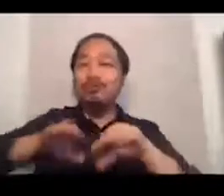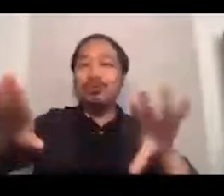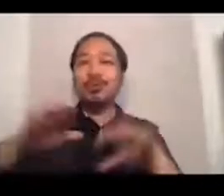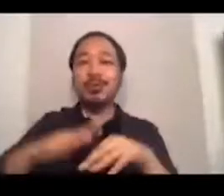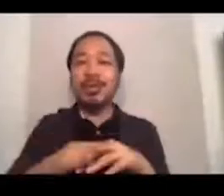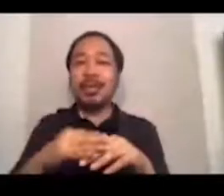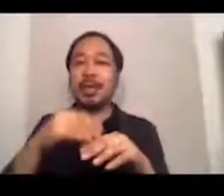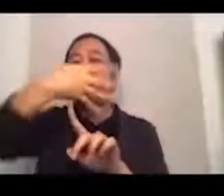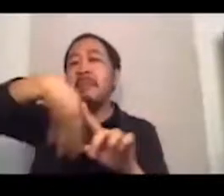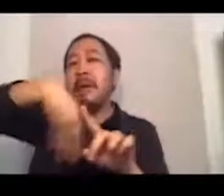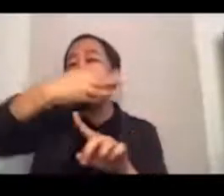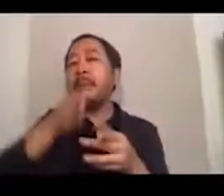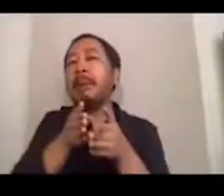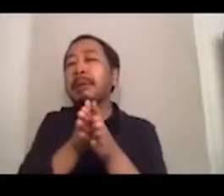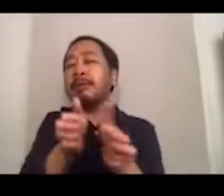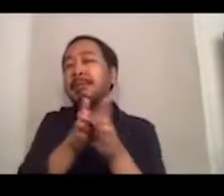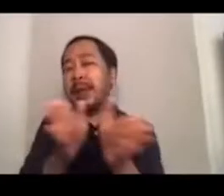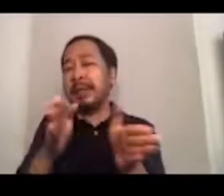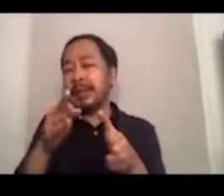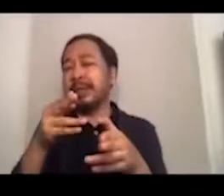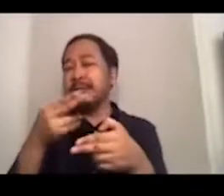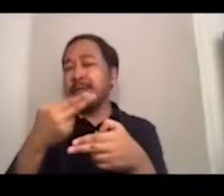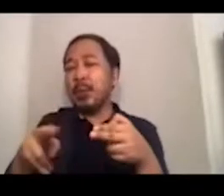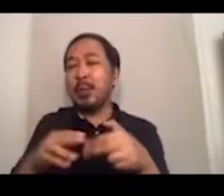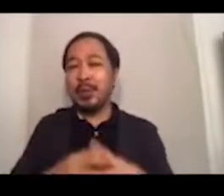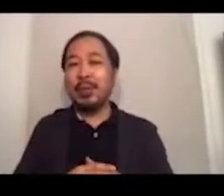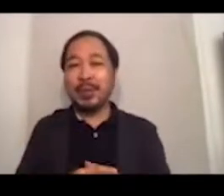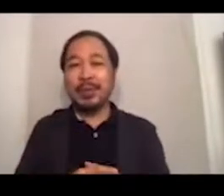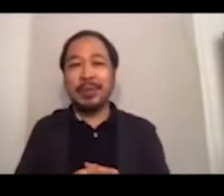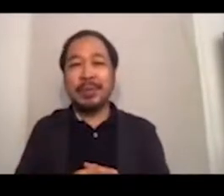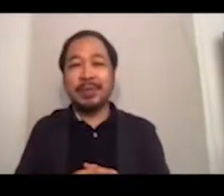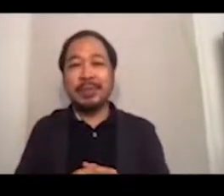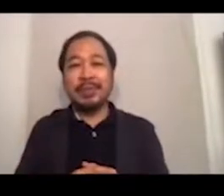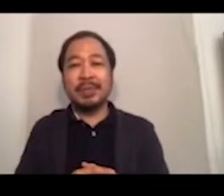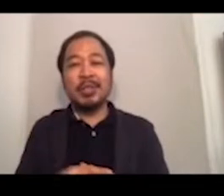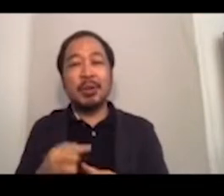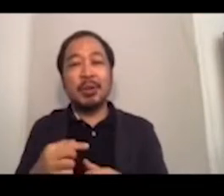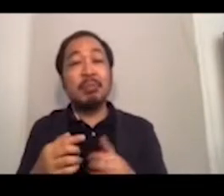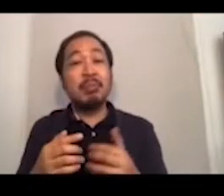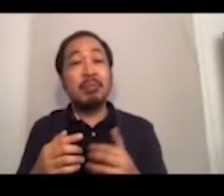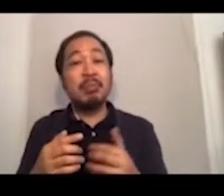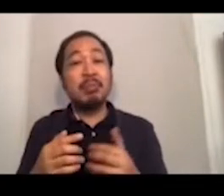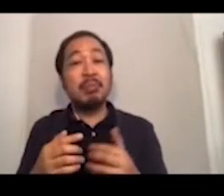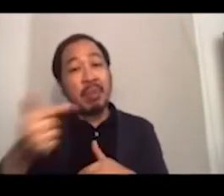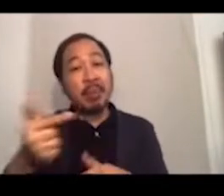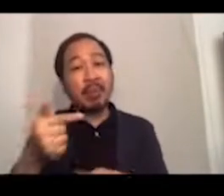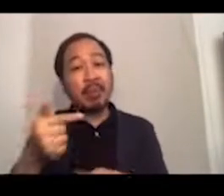My story is that I am an urban planner,